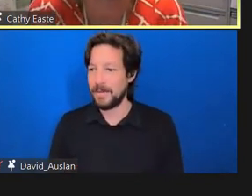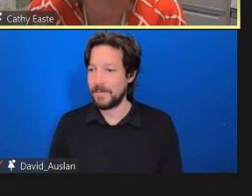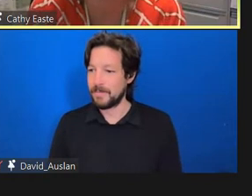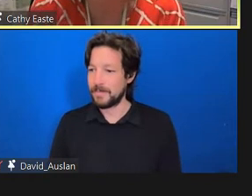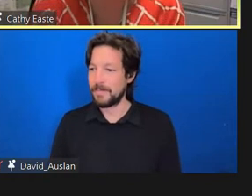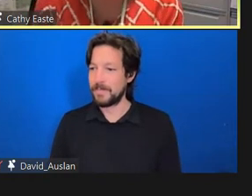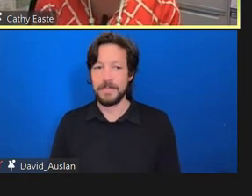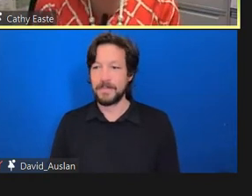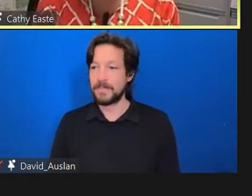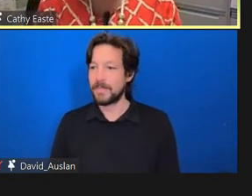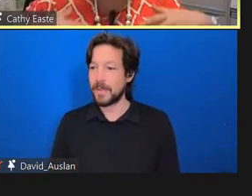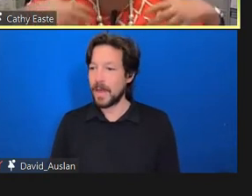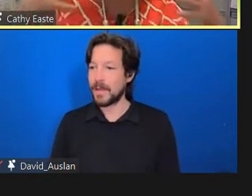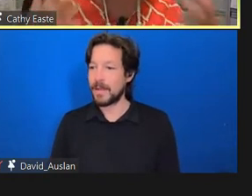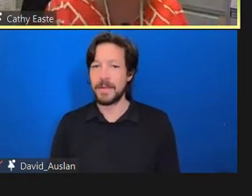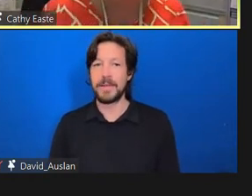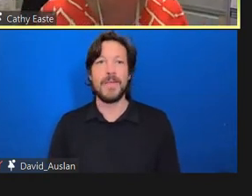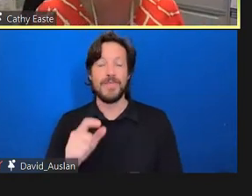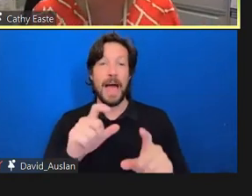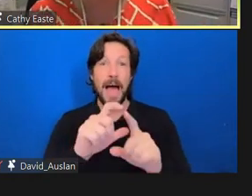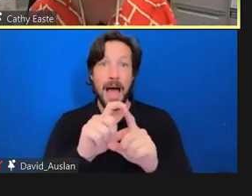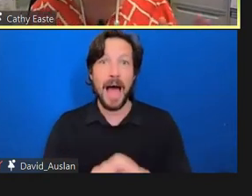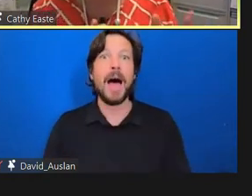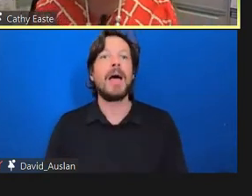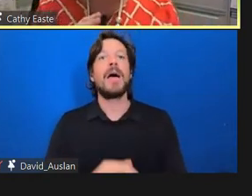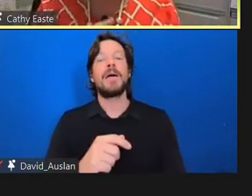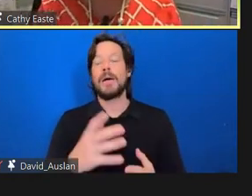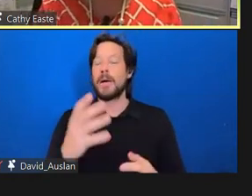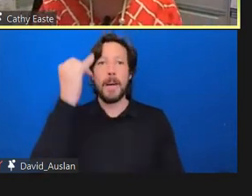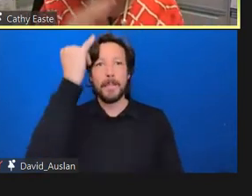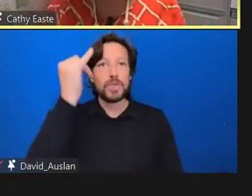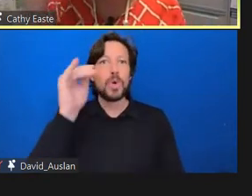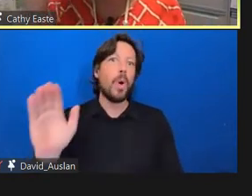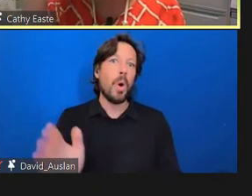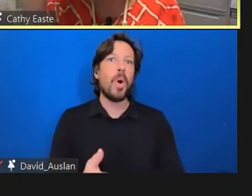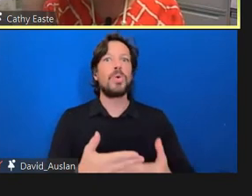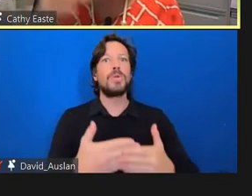That is difficult. If you have to do that all day long, you do it with, "All right. What do I know